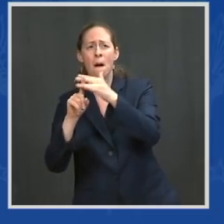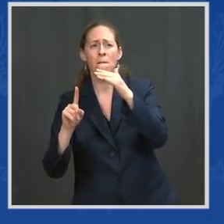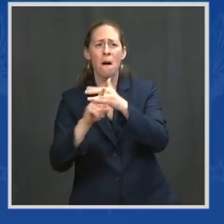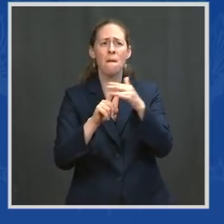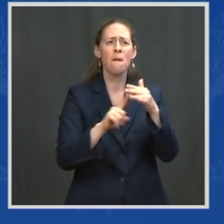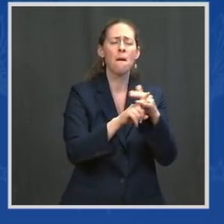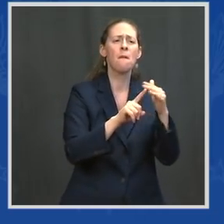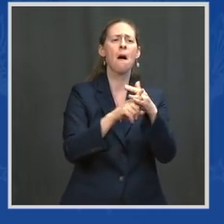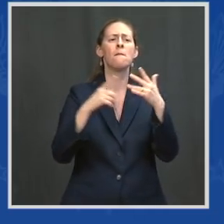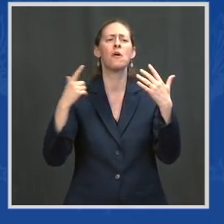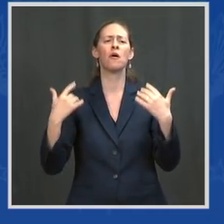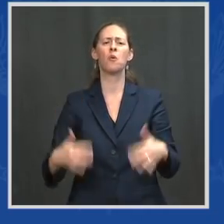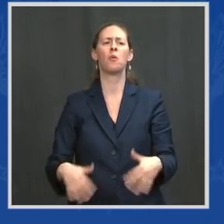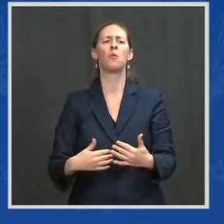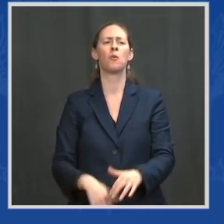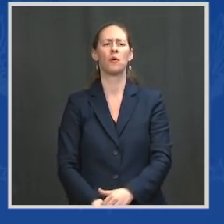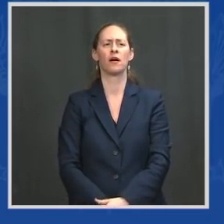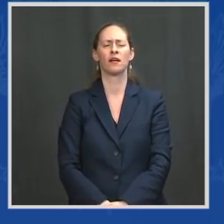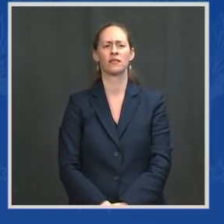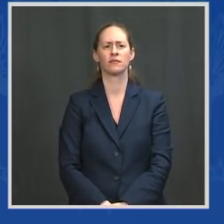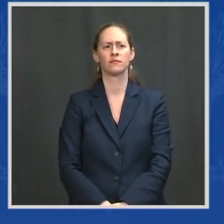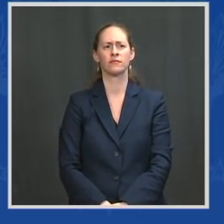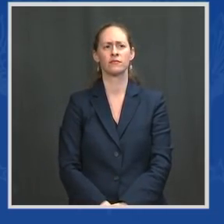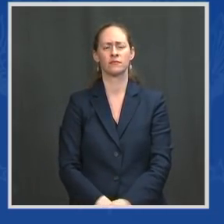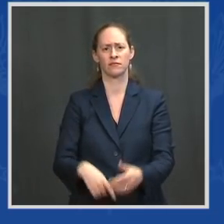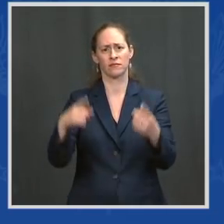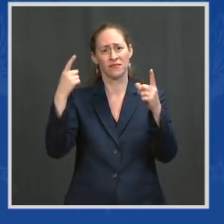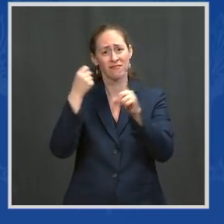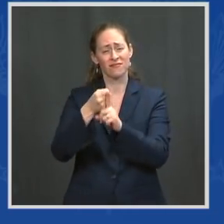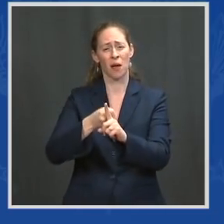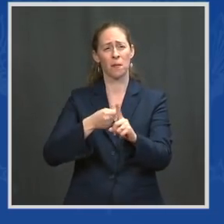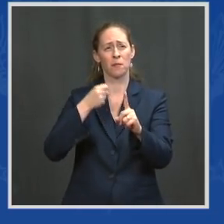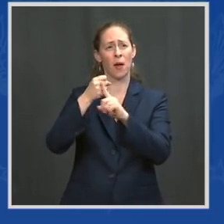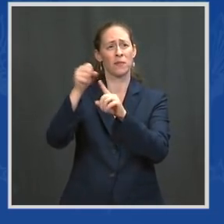renovating homes for the second time in less than two months.